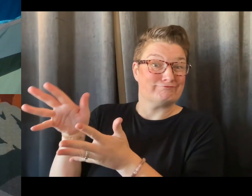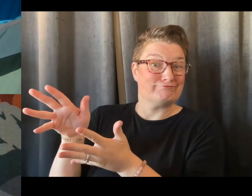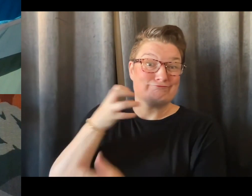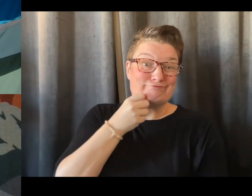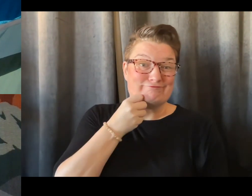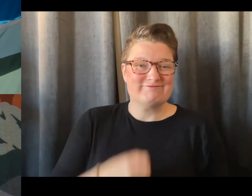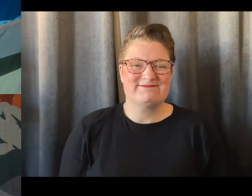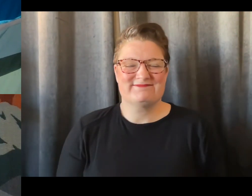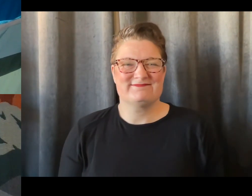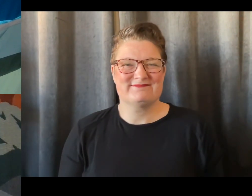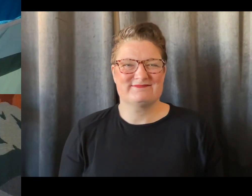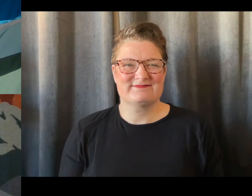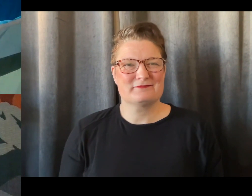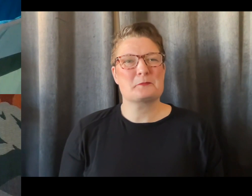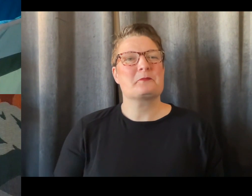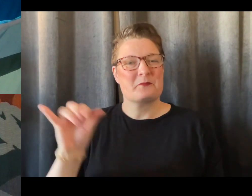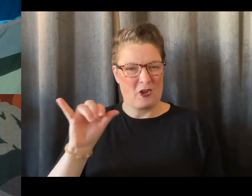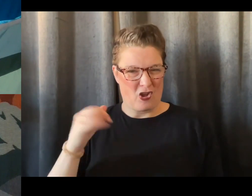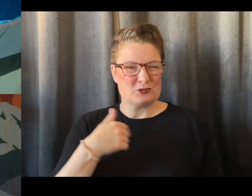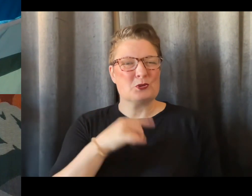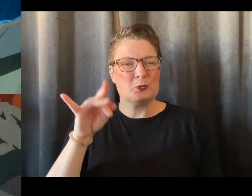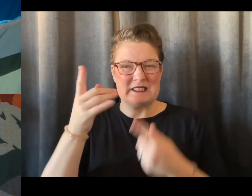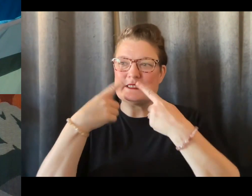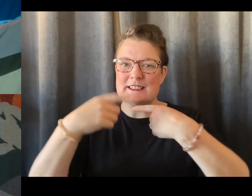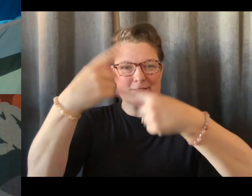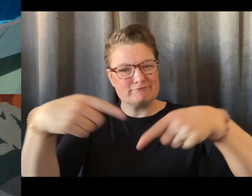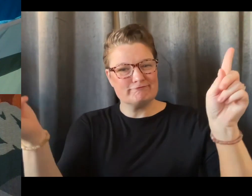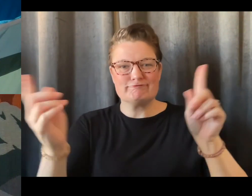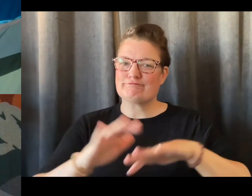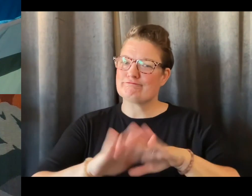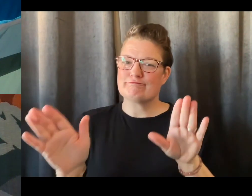And we had made the announcement that we weren't doing the planner again, but